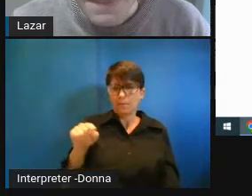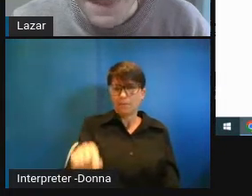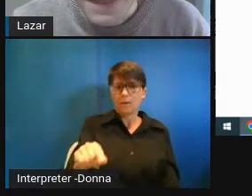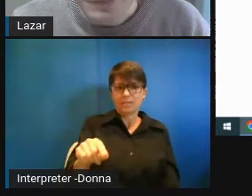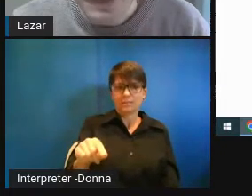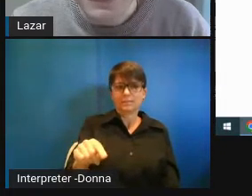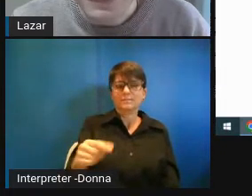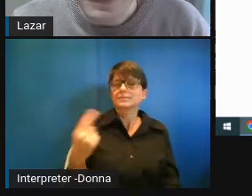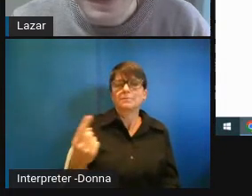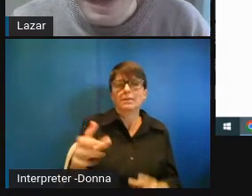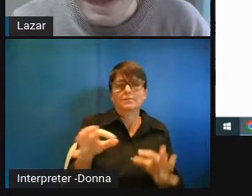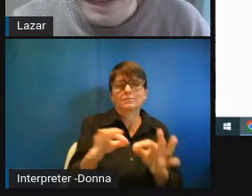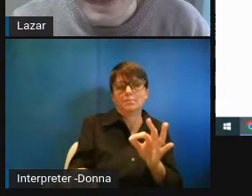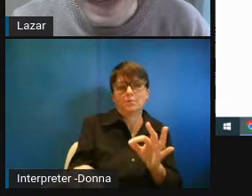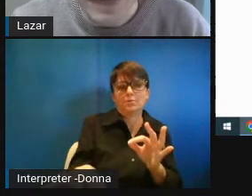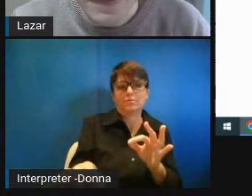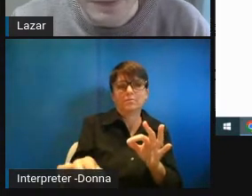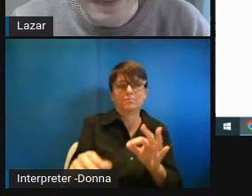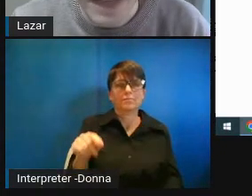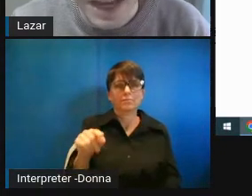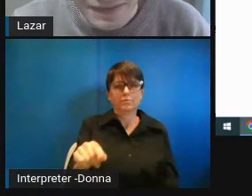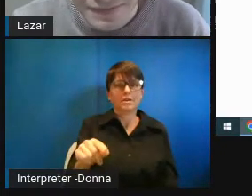then that could exclude changing those slides.